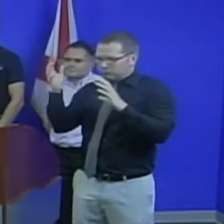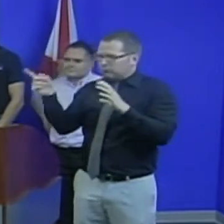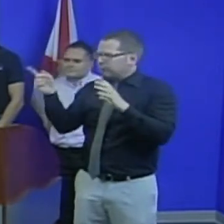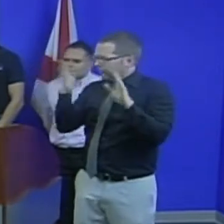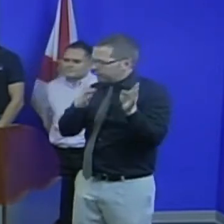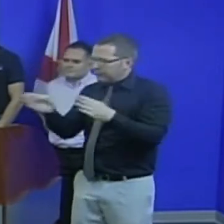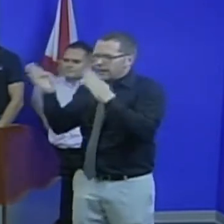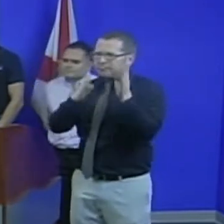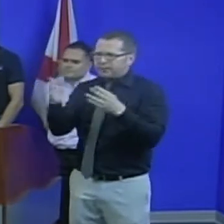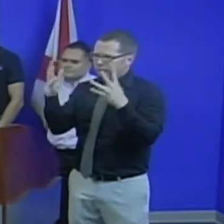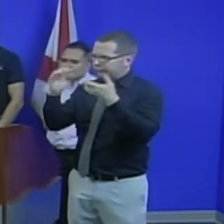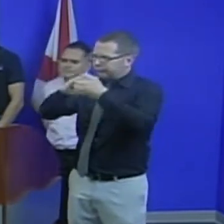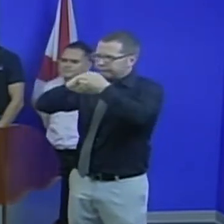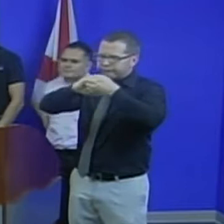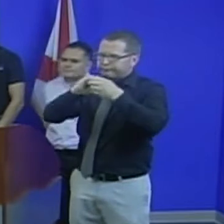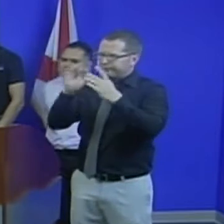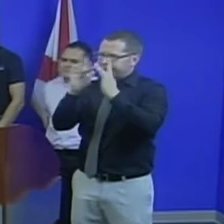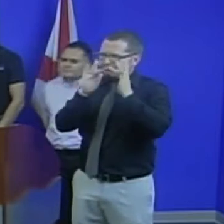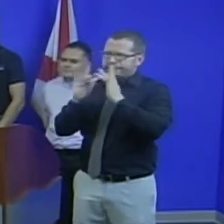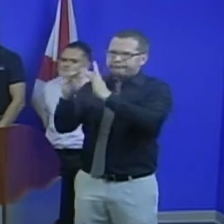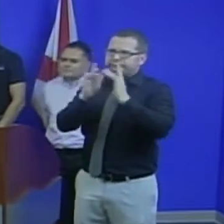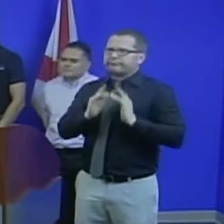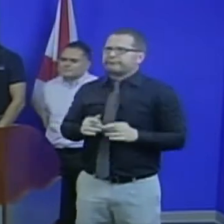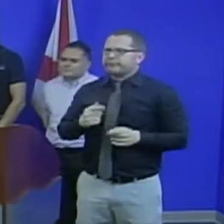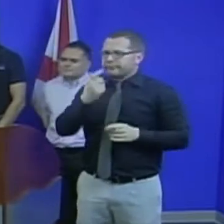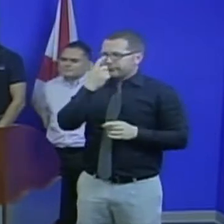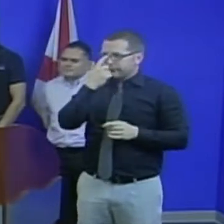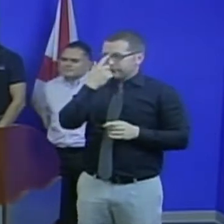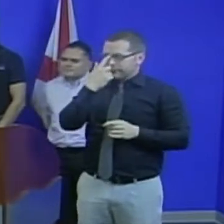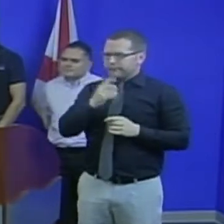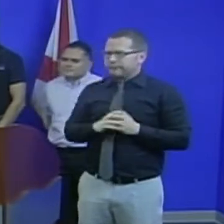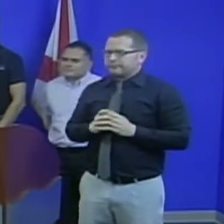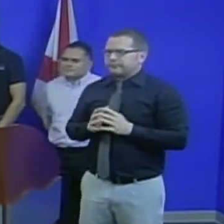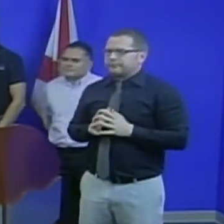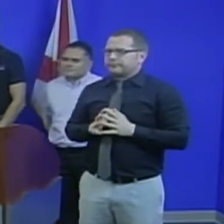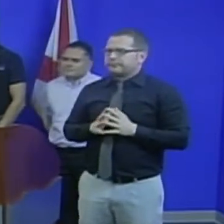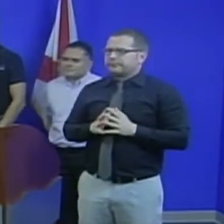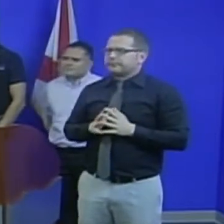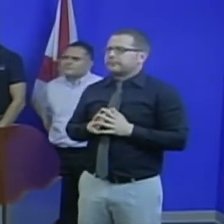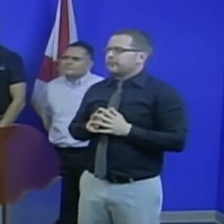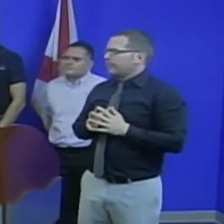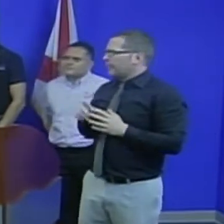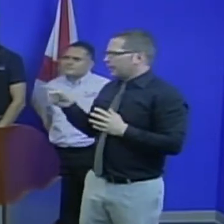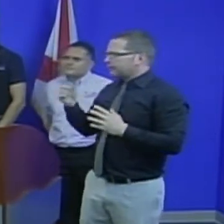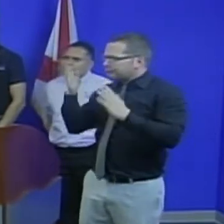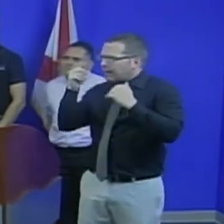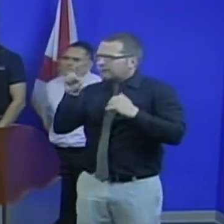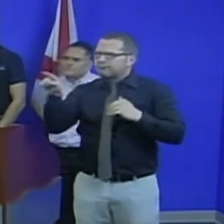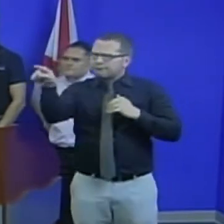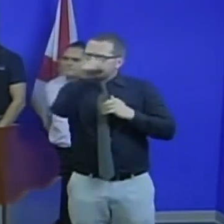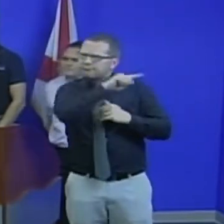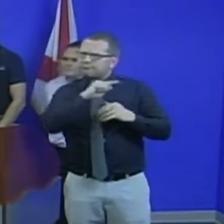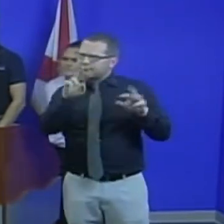THEIR PROTECTIVE STORM PREPARATIONS BY THIS MORNING. YOUR SHORE PANELS SHOULD BE IN PLACE. YOU SHOULD HAVE CLEARED THE AREA